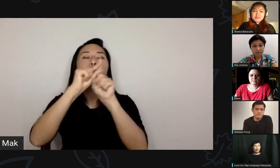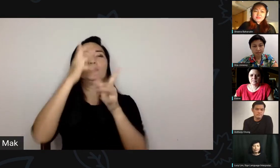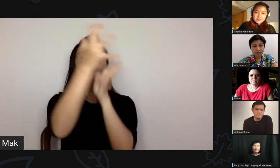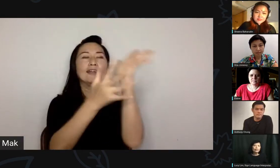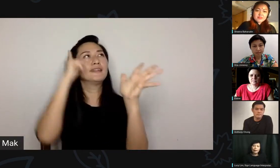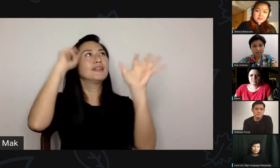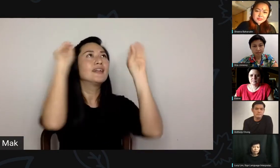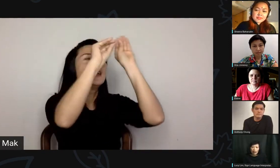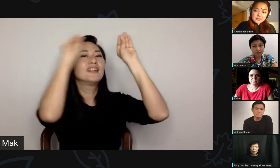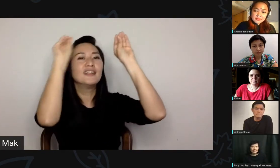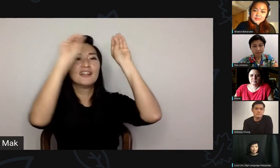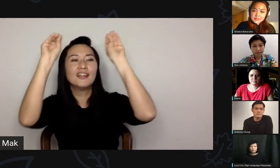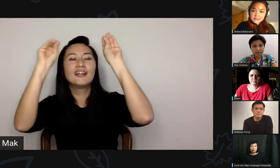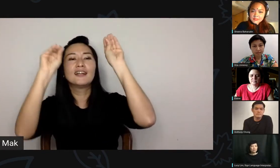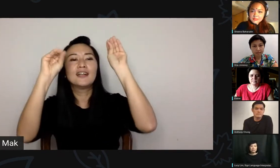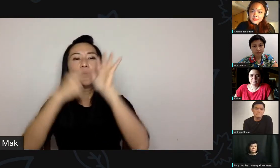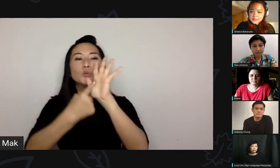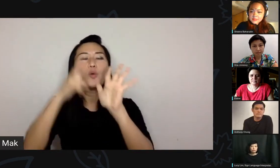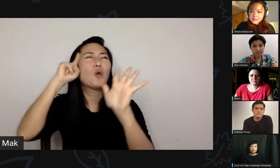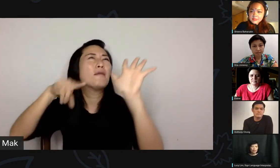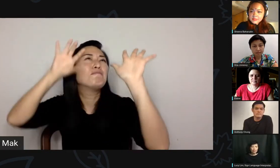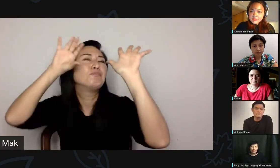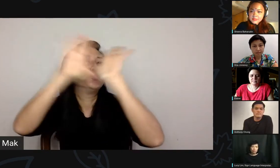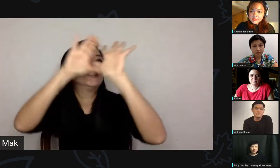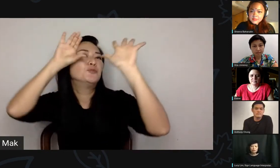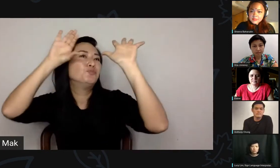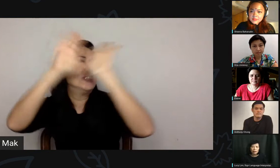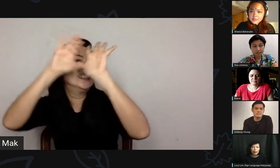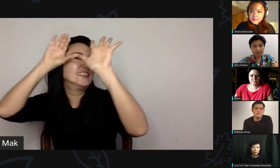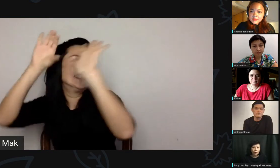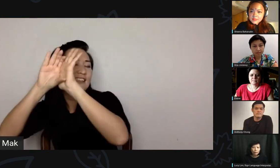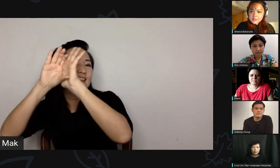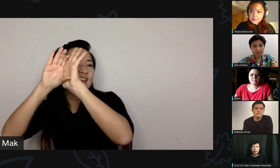I can’t write and then translate into sign language. That’s not how I work.